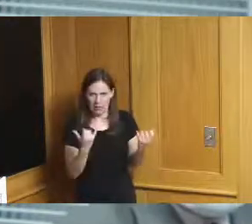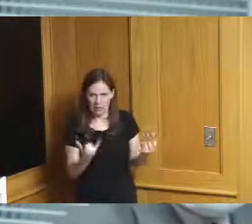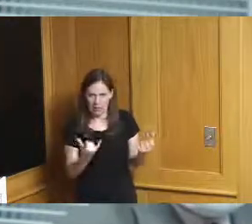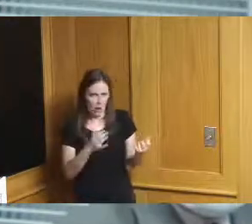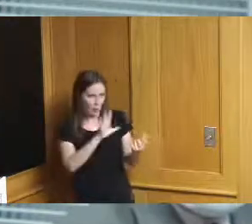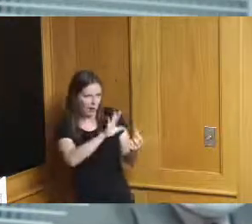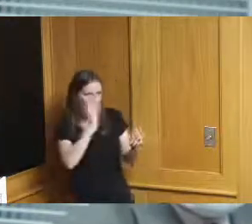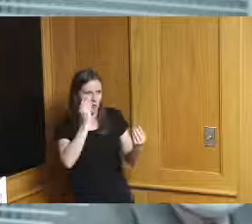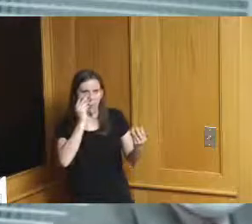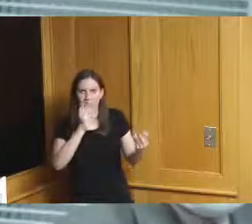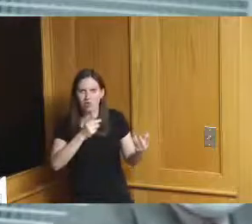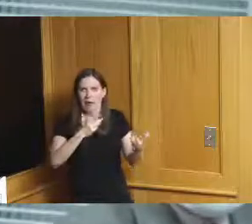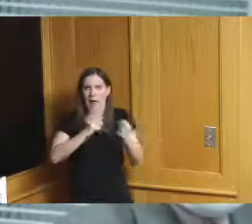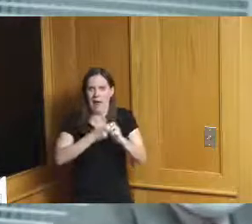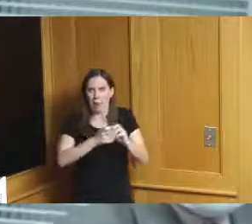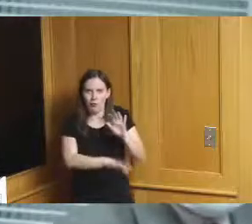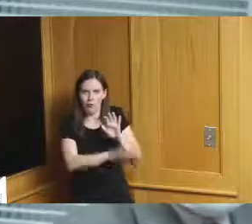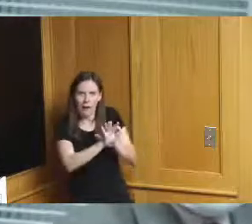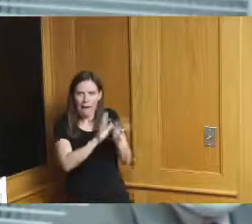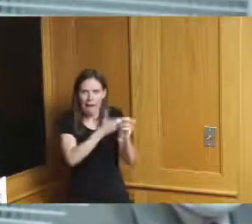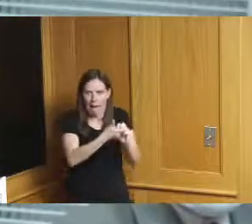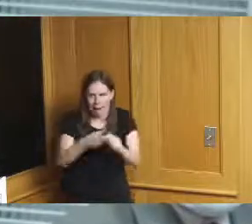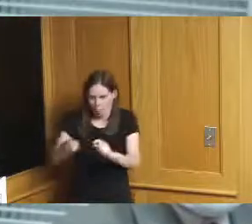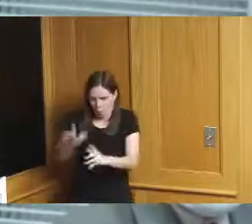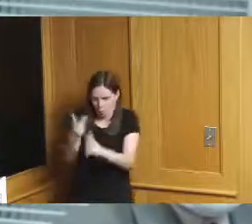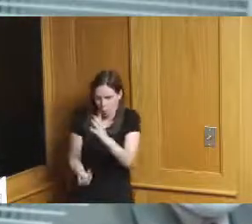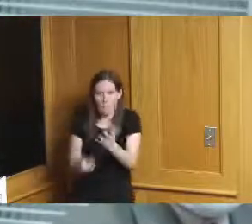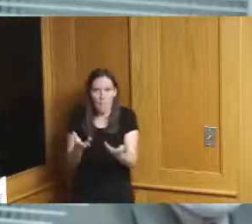i want to put you on the spot on right now raj but i would like to follow up just to make sure